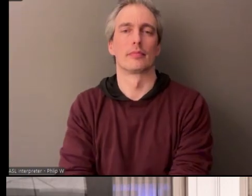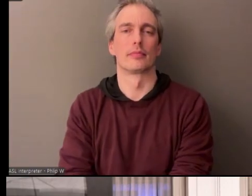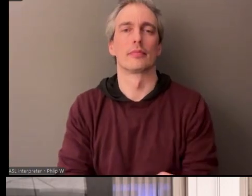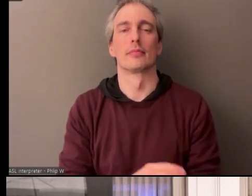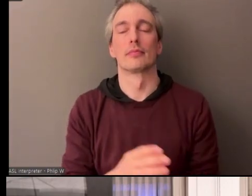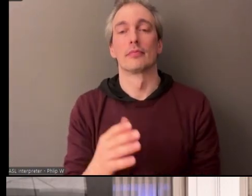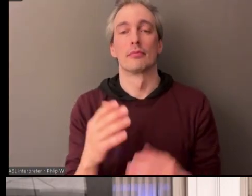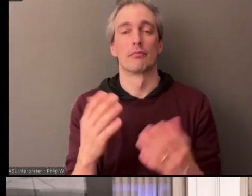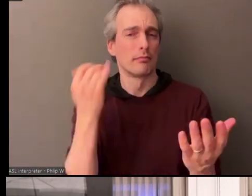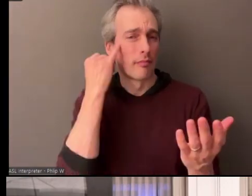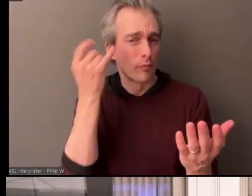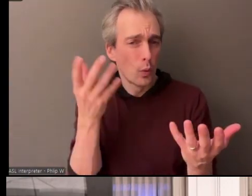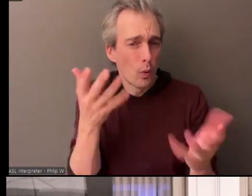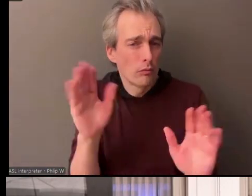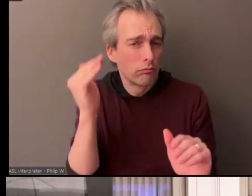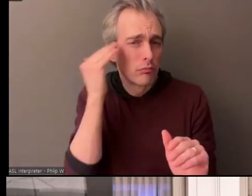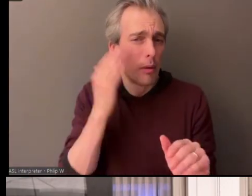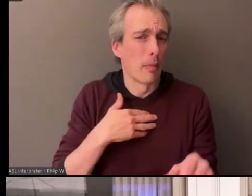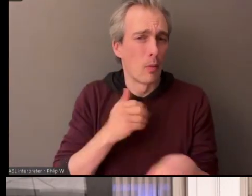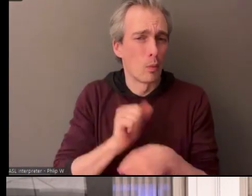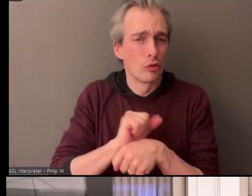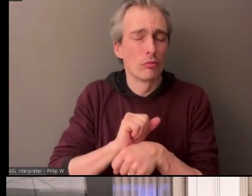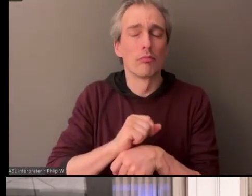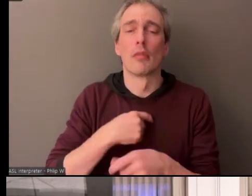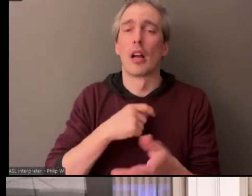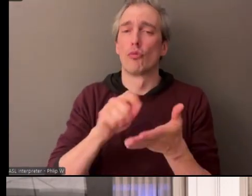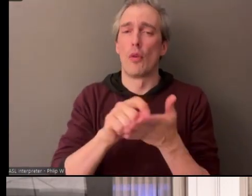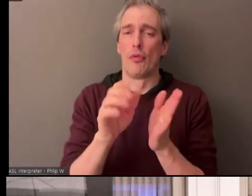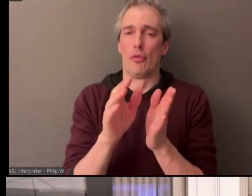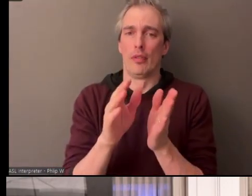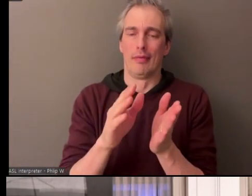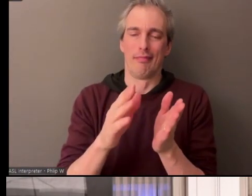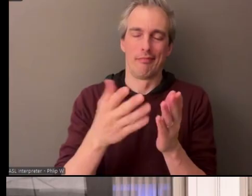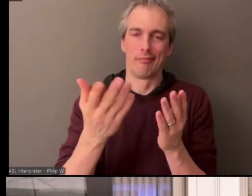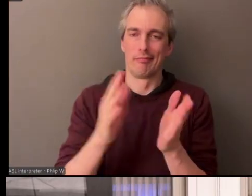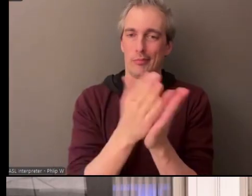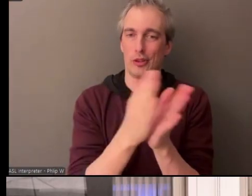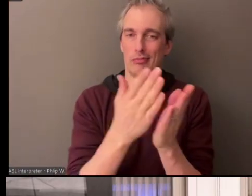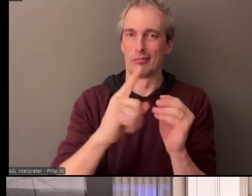Accessibility.com, an online guide to building accessibility programs.